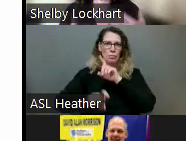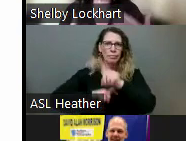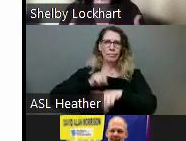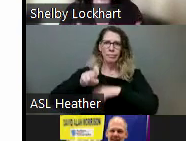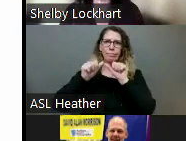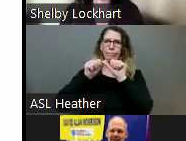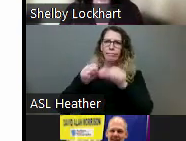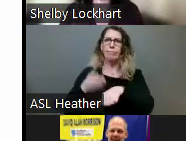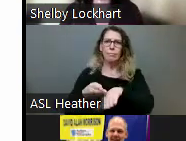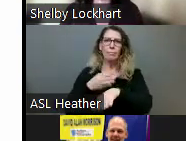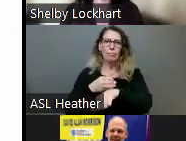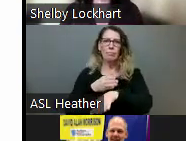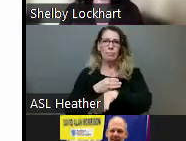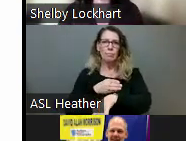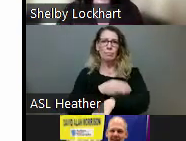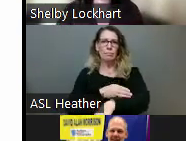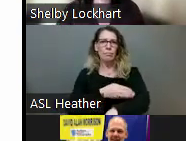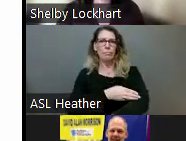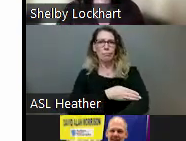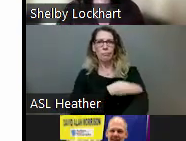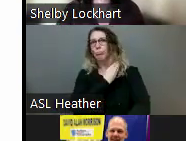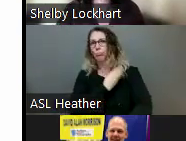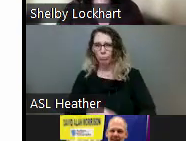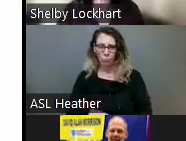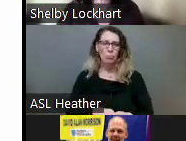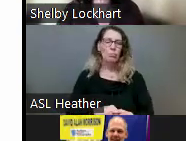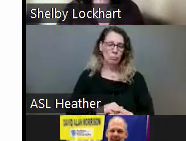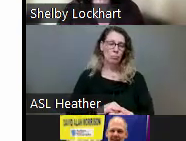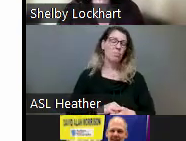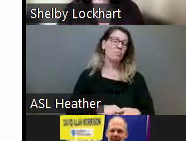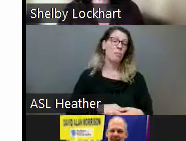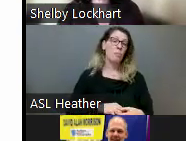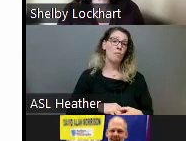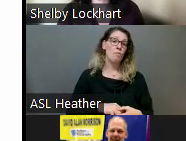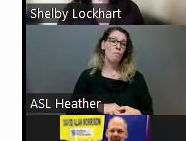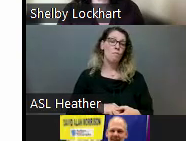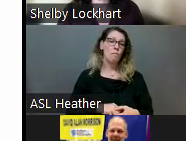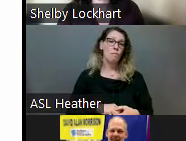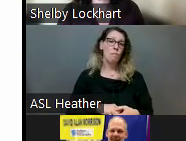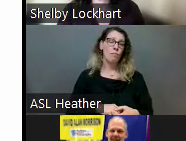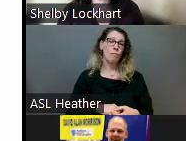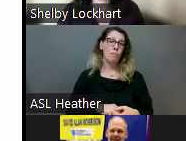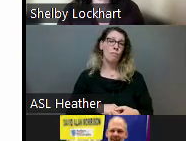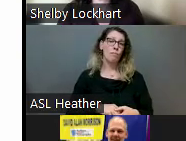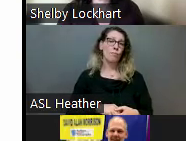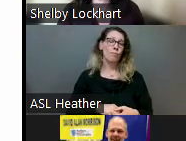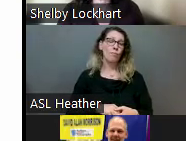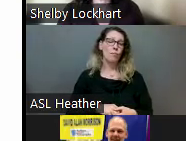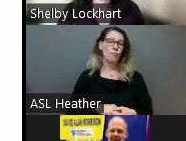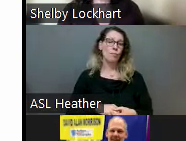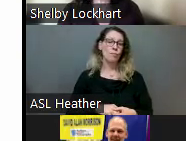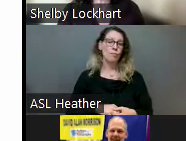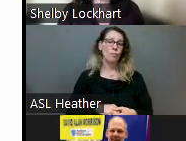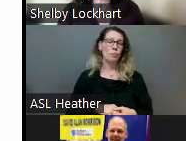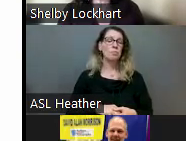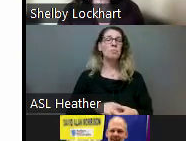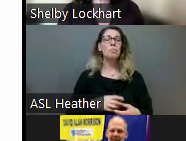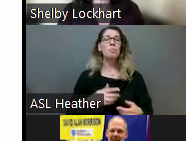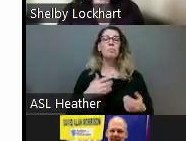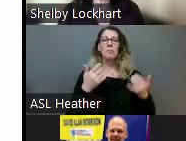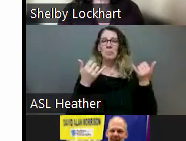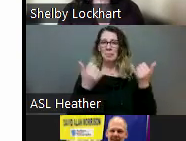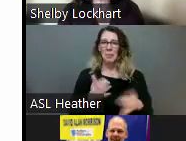better and better and better and improving. I'm going to talk just a little bit more about